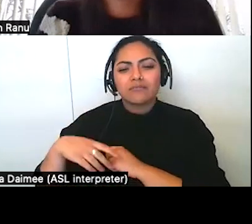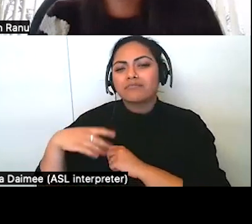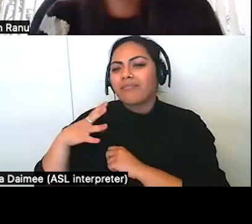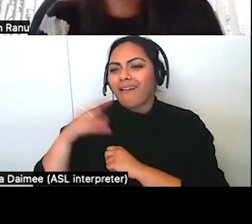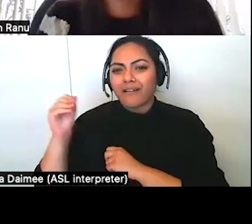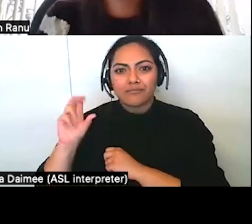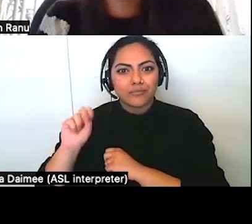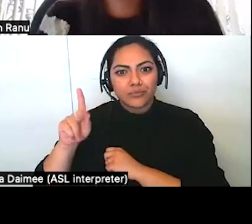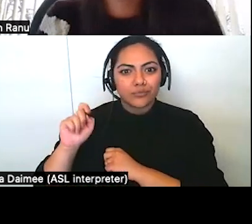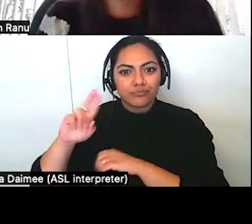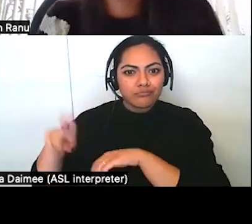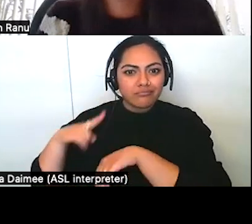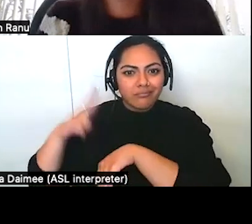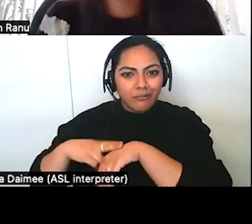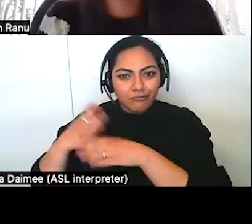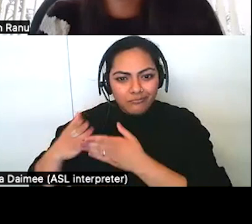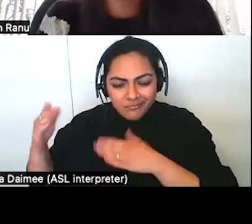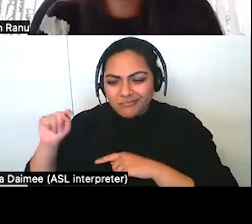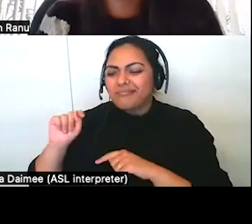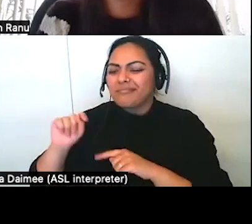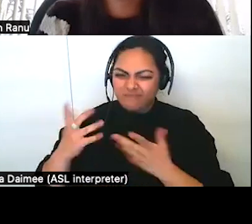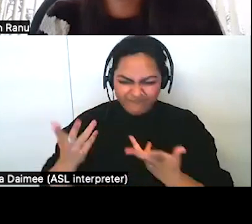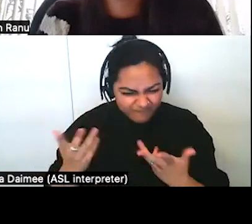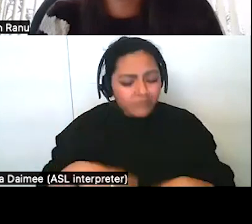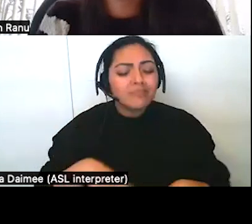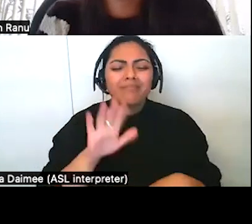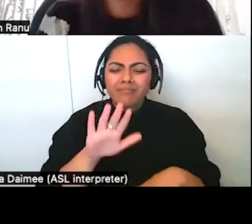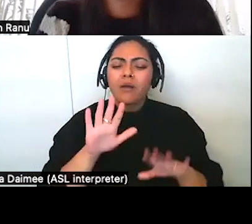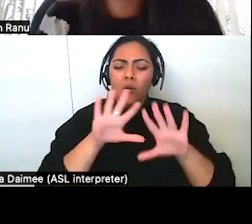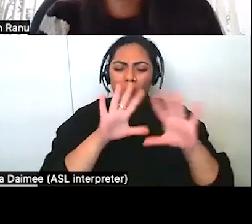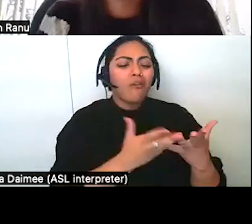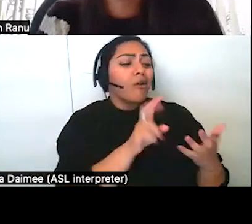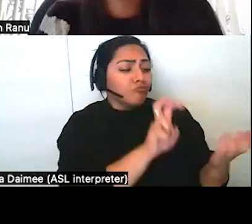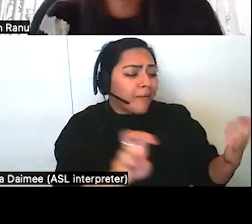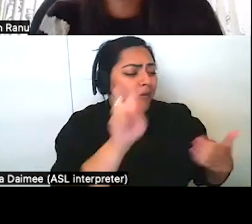seeing in dark fantasy is interesting because when we talked about romance and travel, some of these